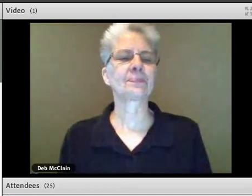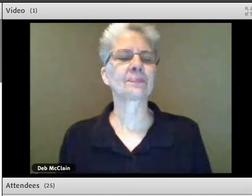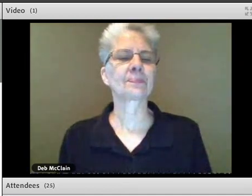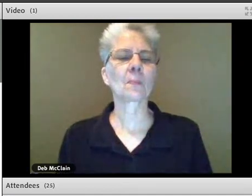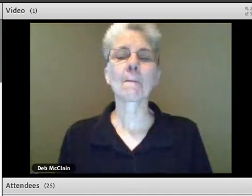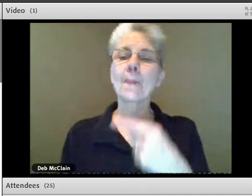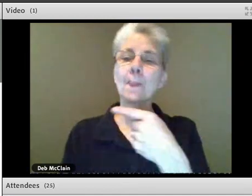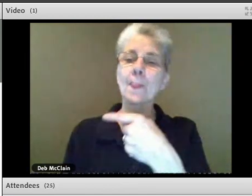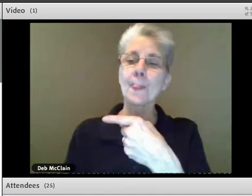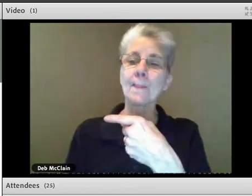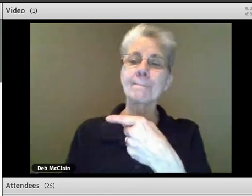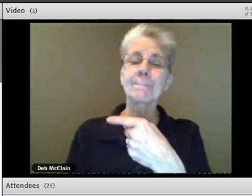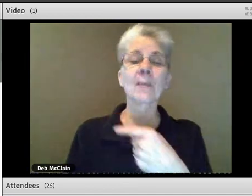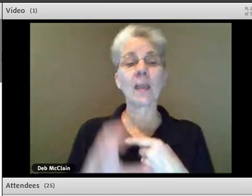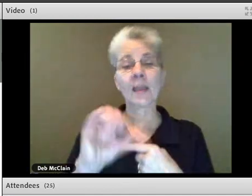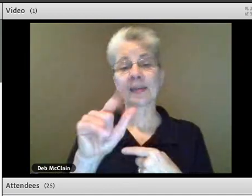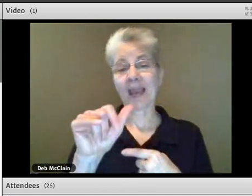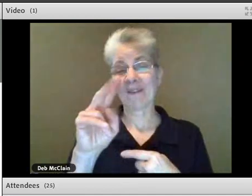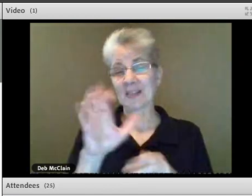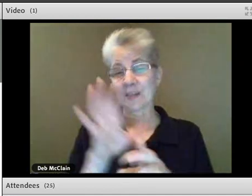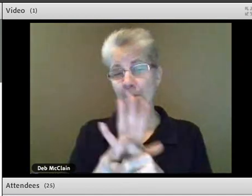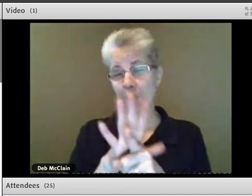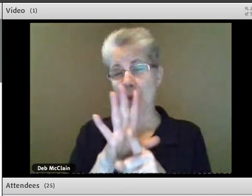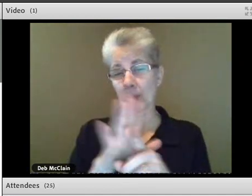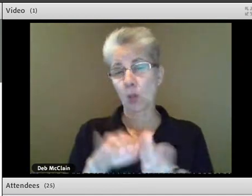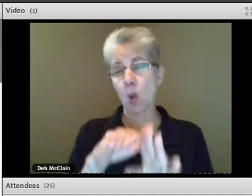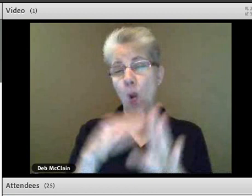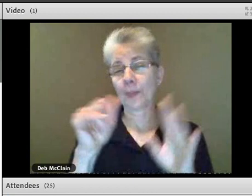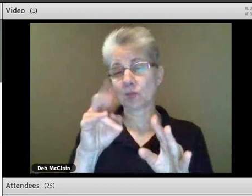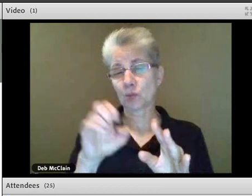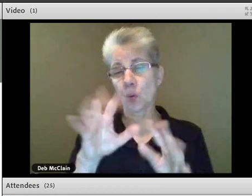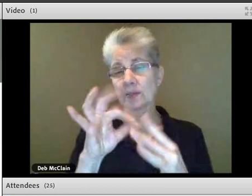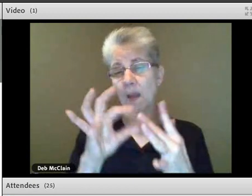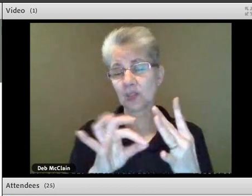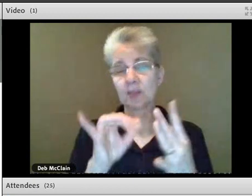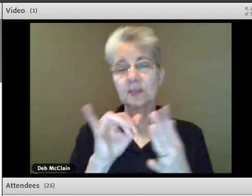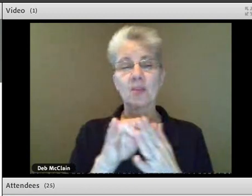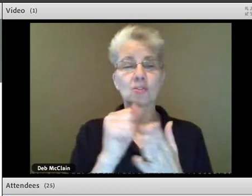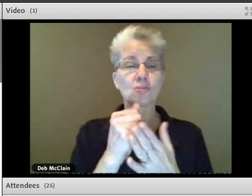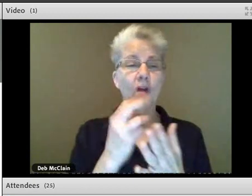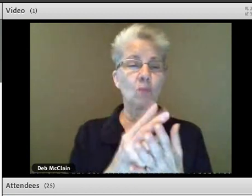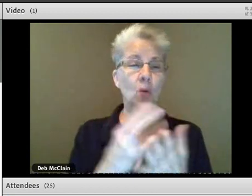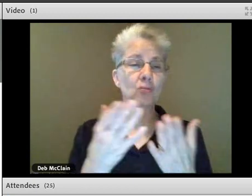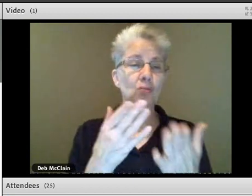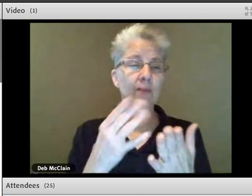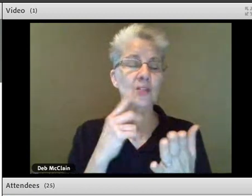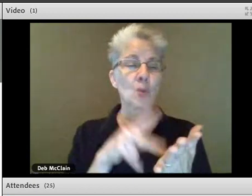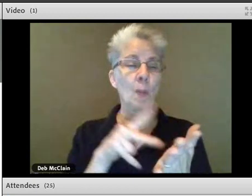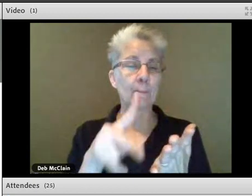Canvas is one of the most popular open-sourced options. They're software-as-a-service, so again, that's where you pay Canvas.